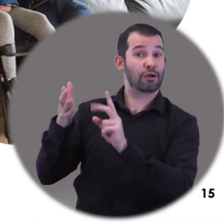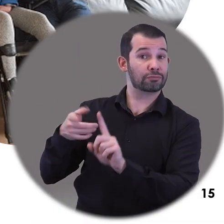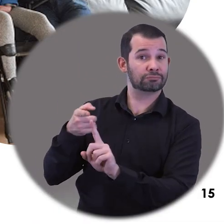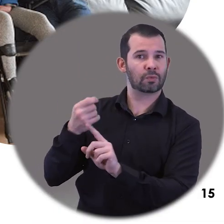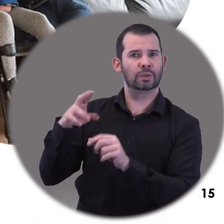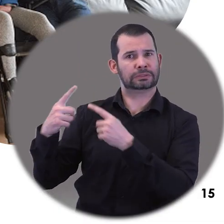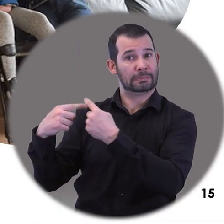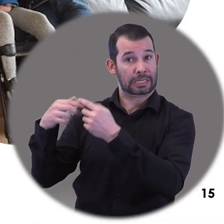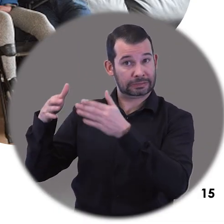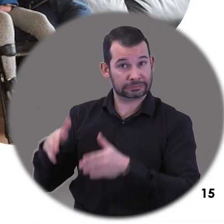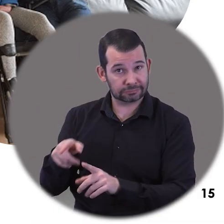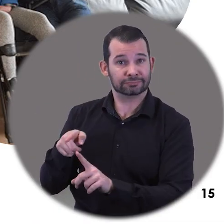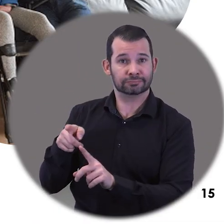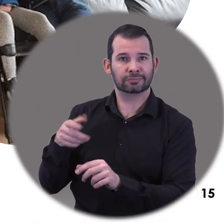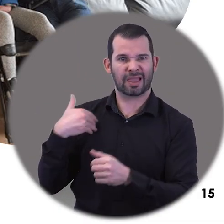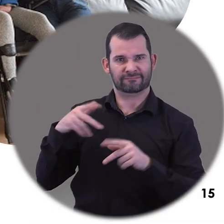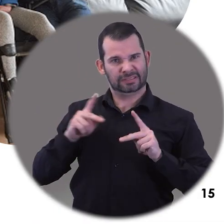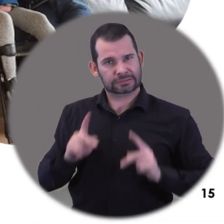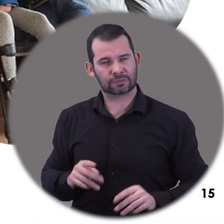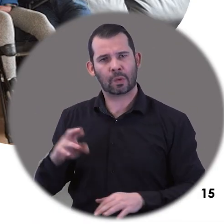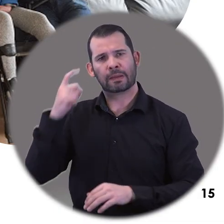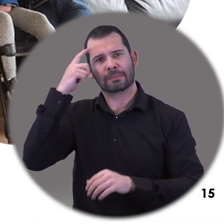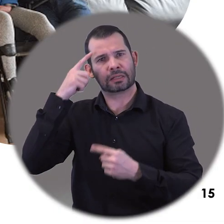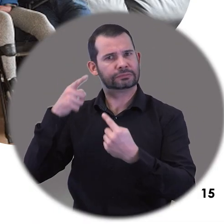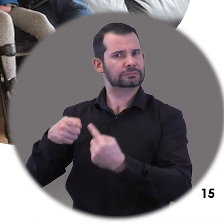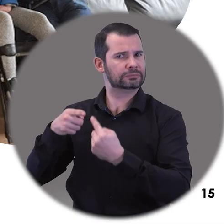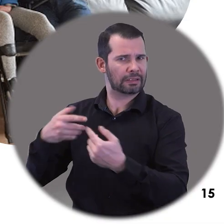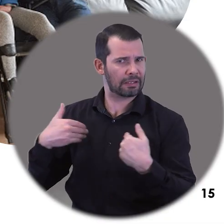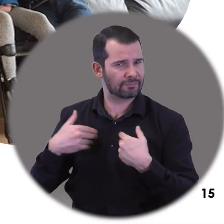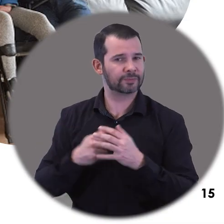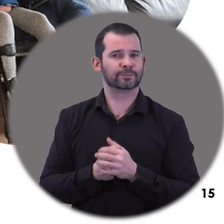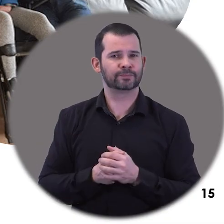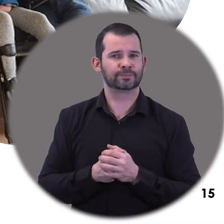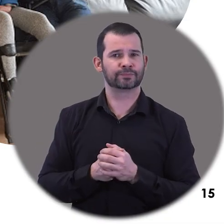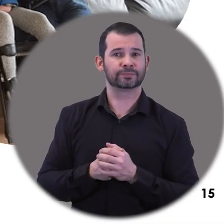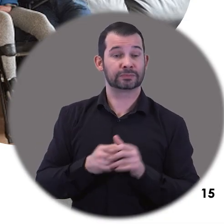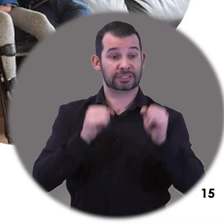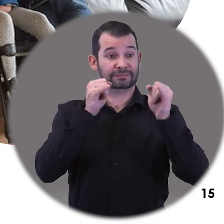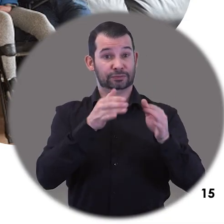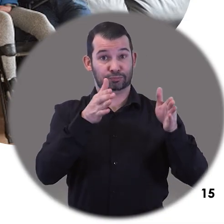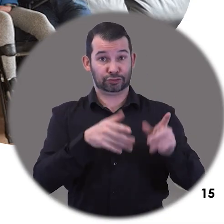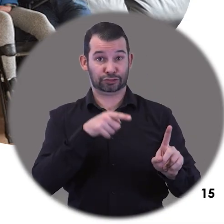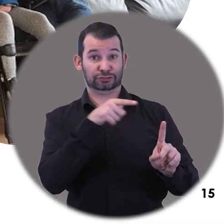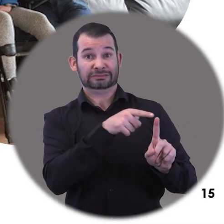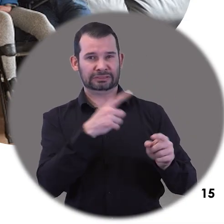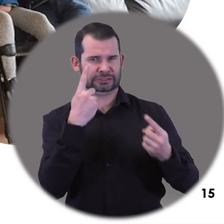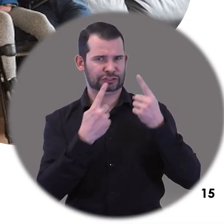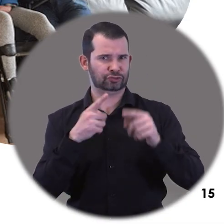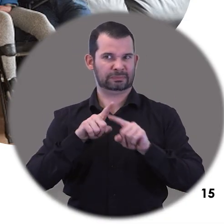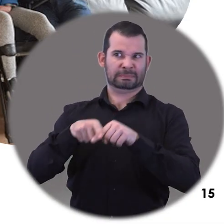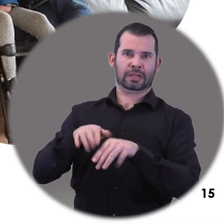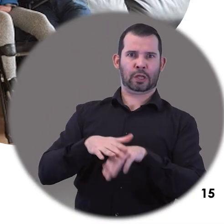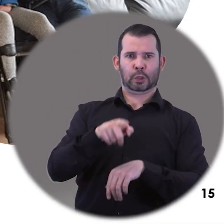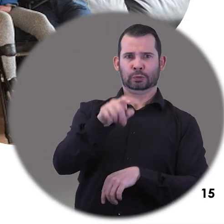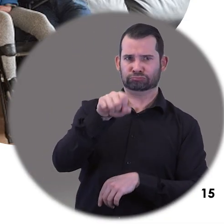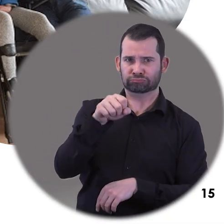or a dependant, with a physical or mental impairment. An individual is considered to depend on you for support